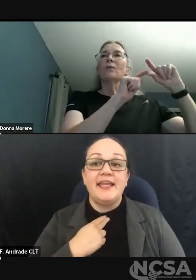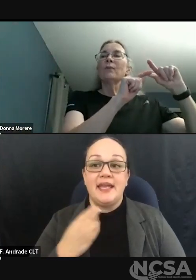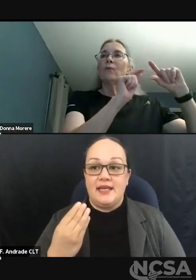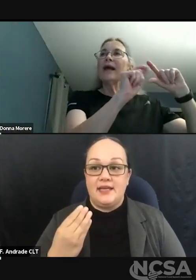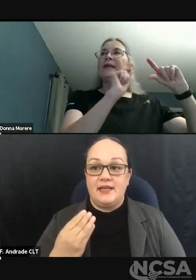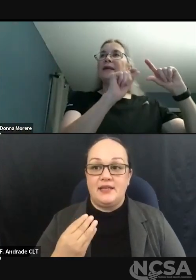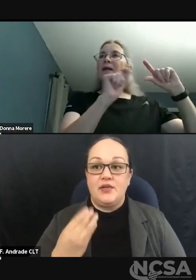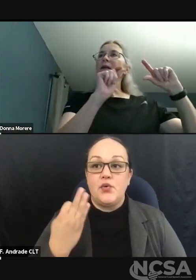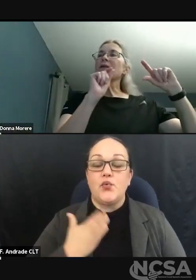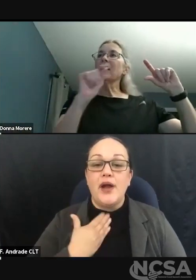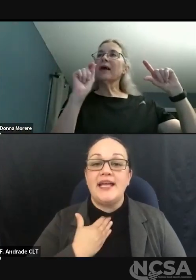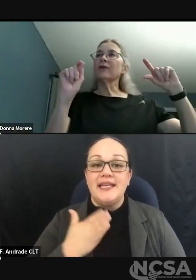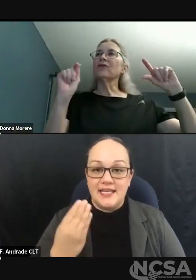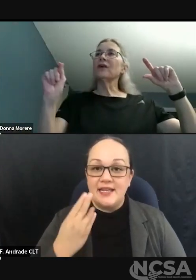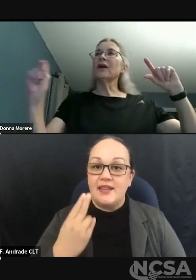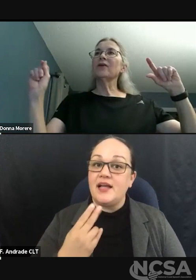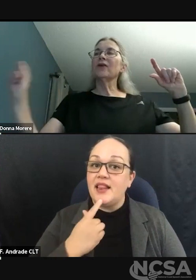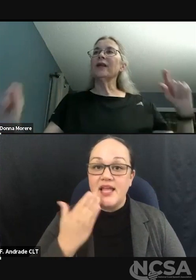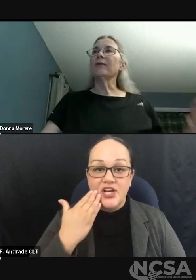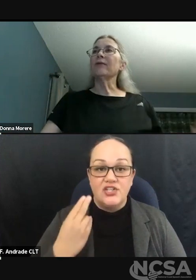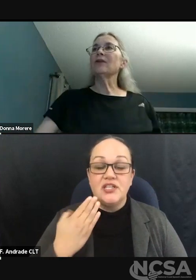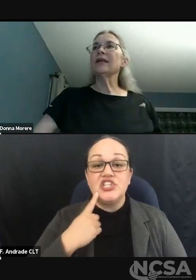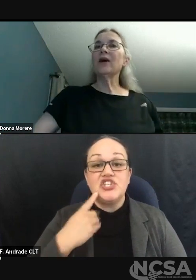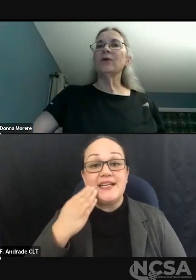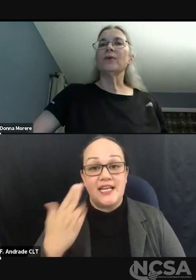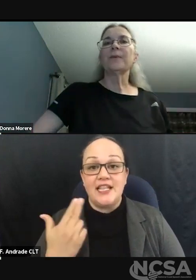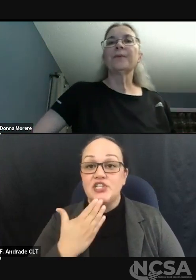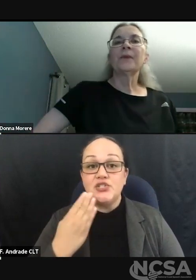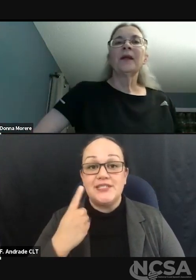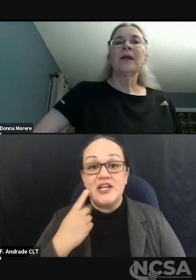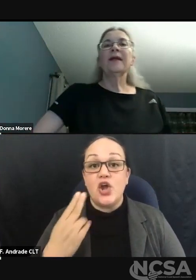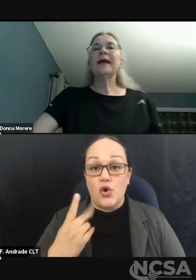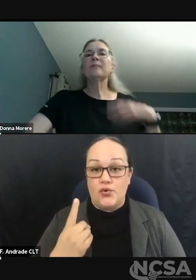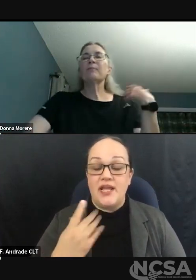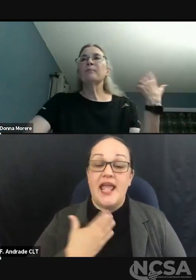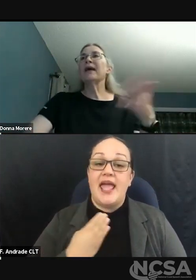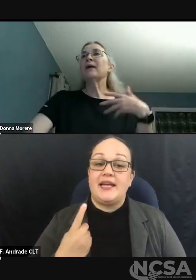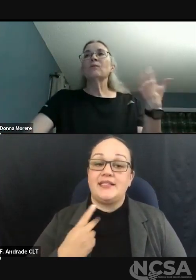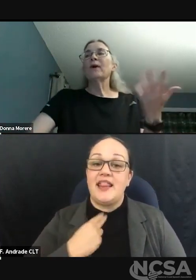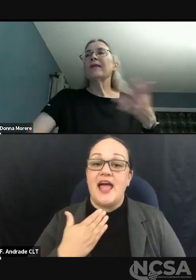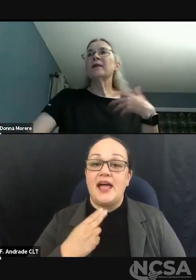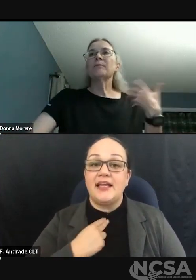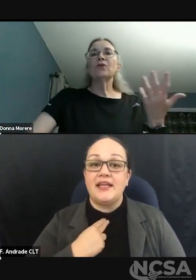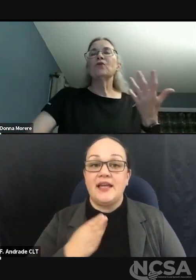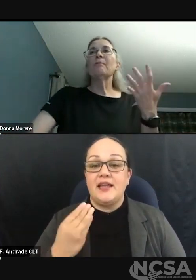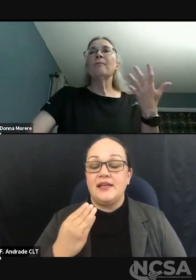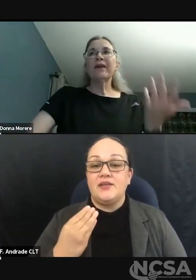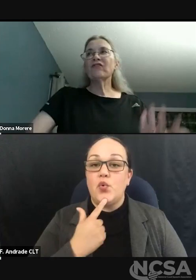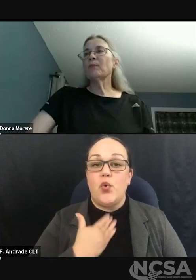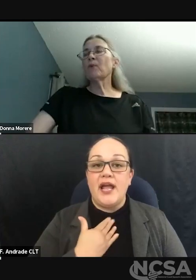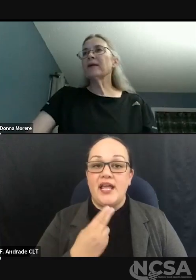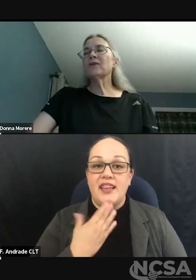write in the letters underneath to decode, and that where they can do mass practice